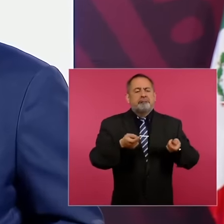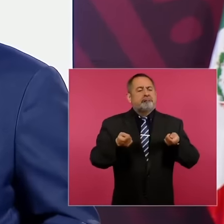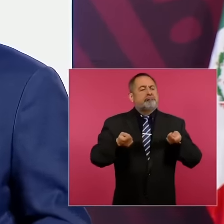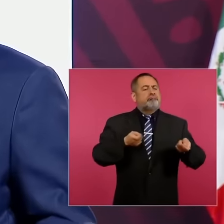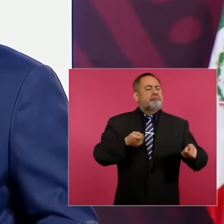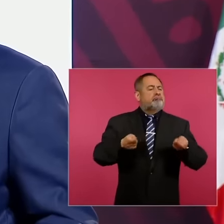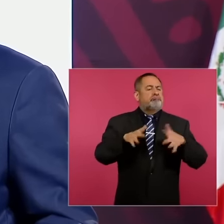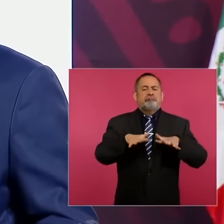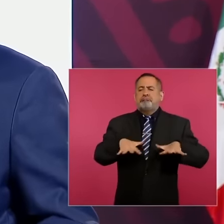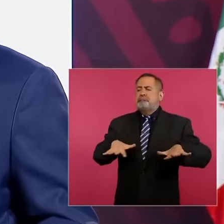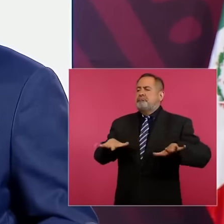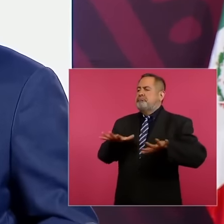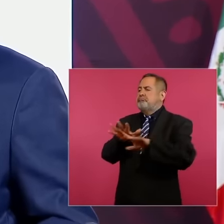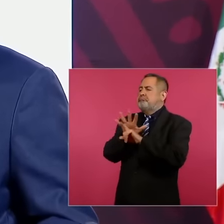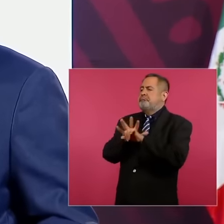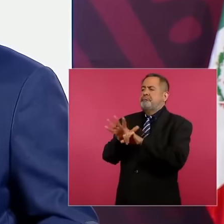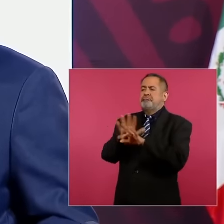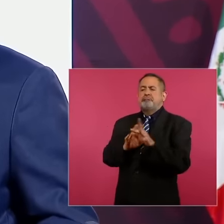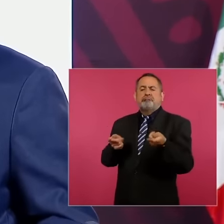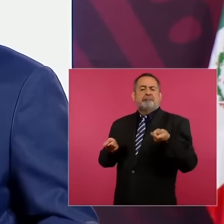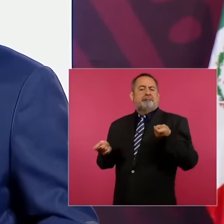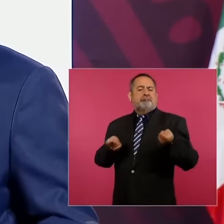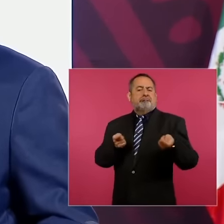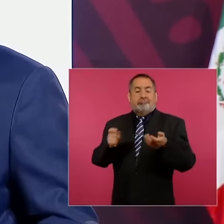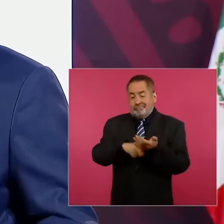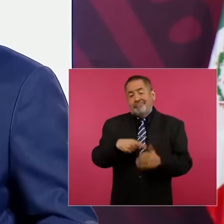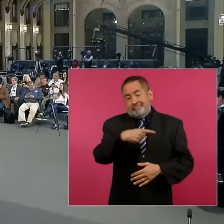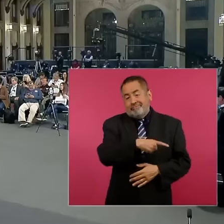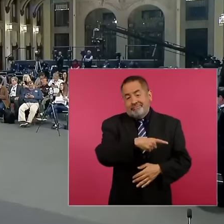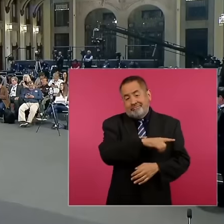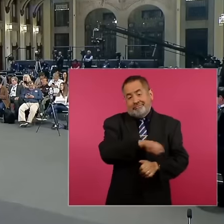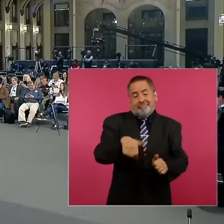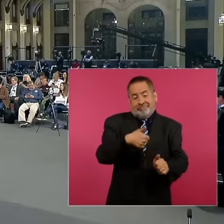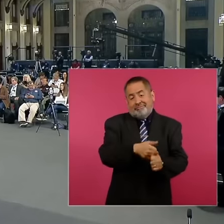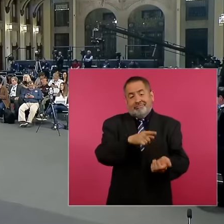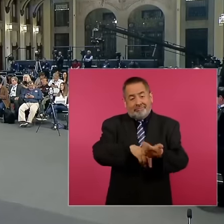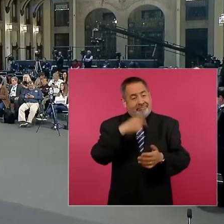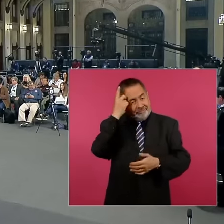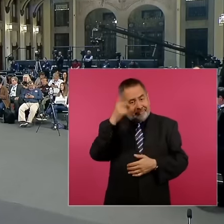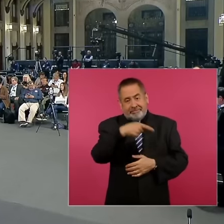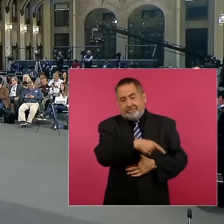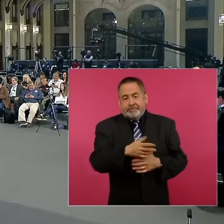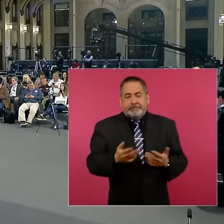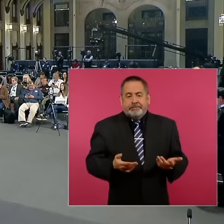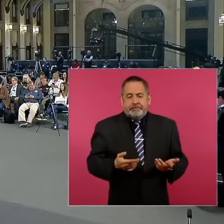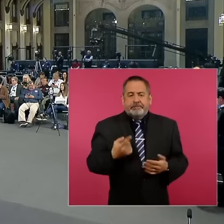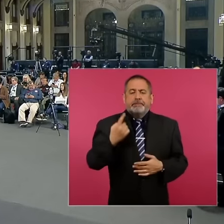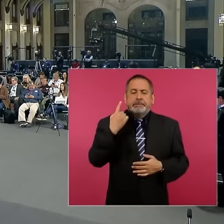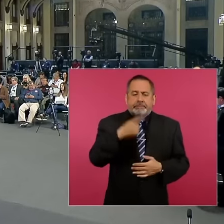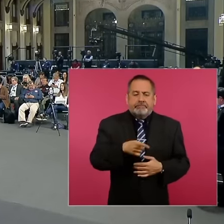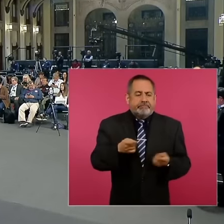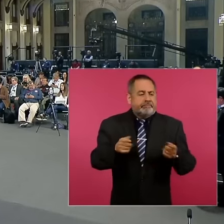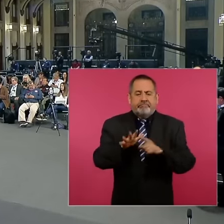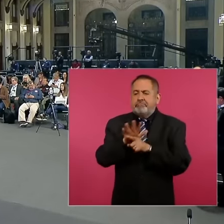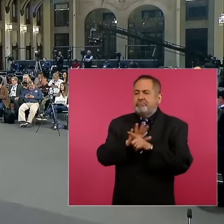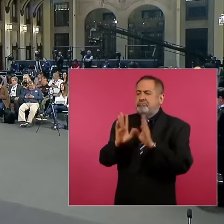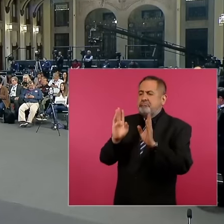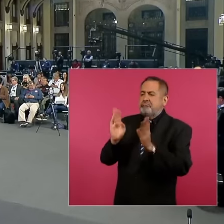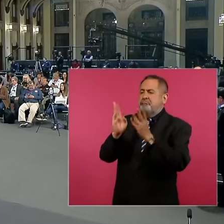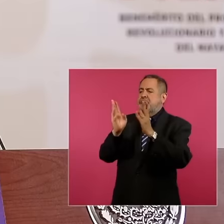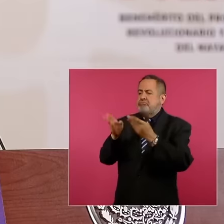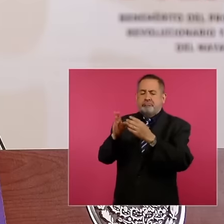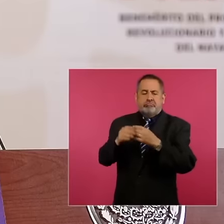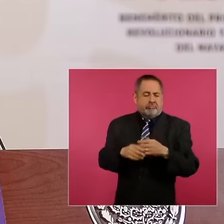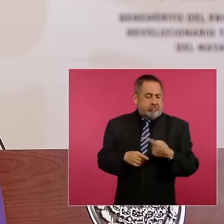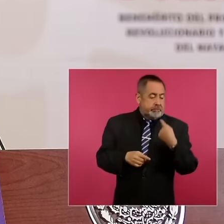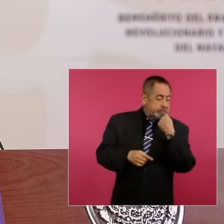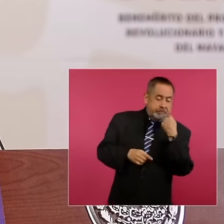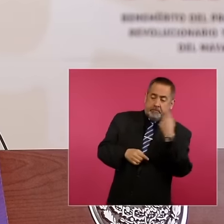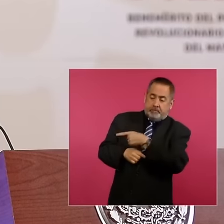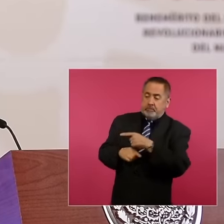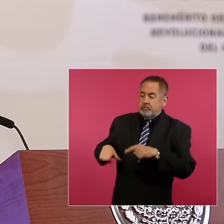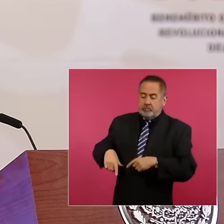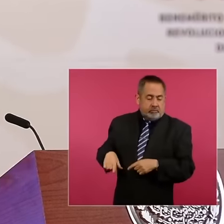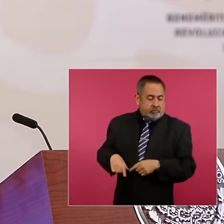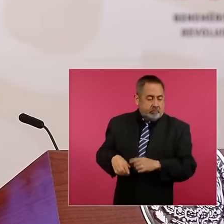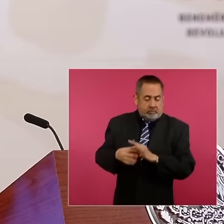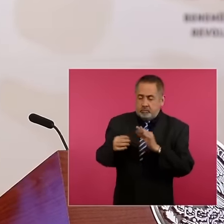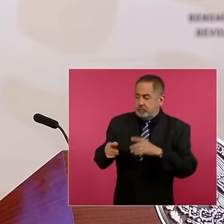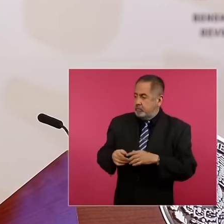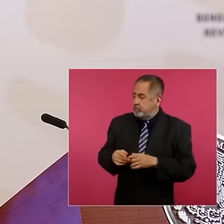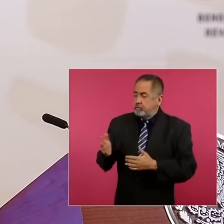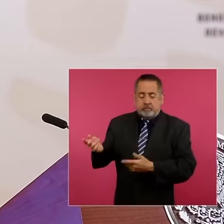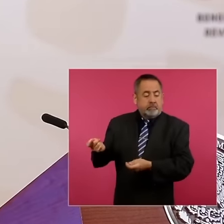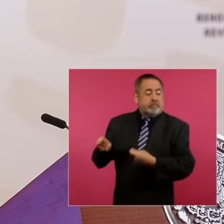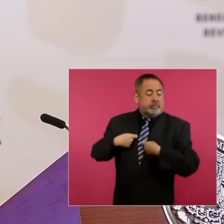manipulation to be able to blackmail governments and obtain juice contracts